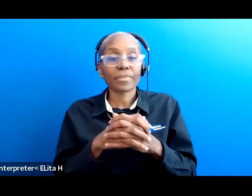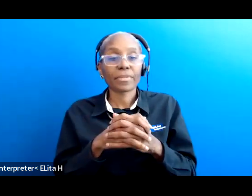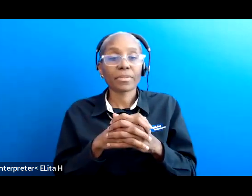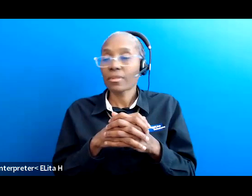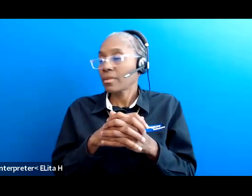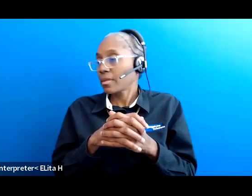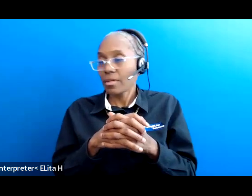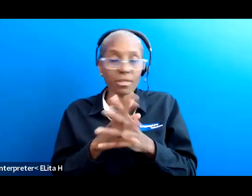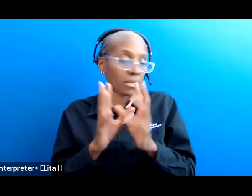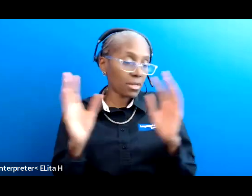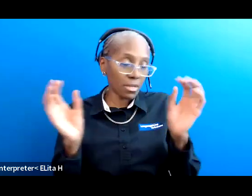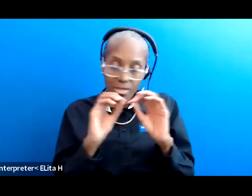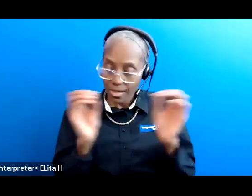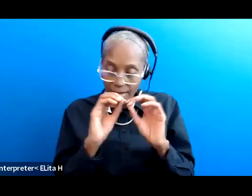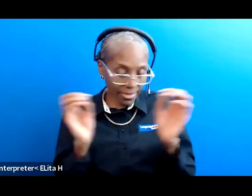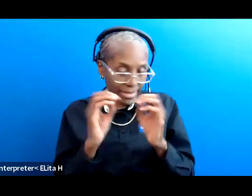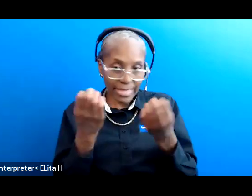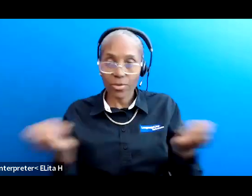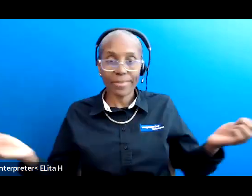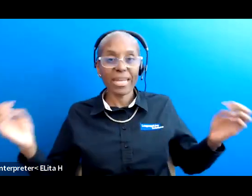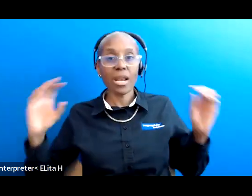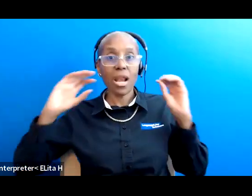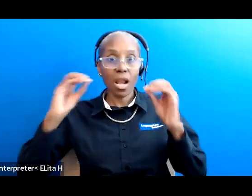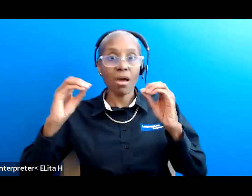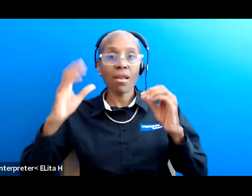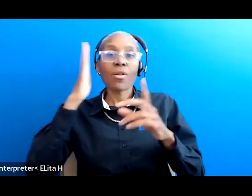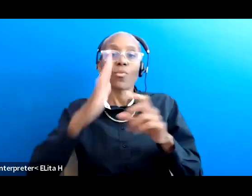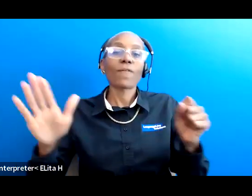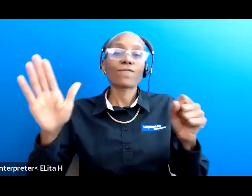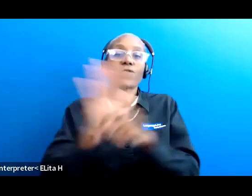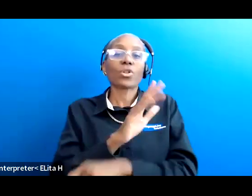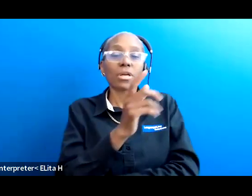equipment, absolutely none, that will completely eliminate pressure.